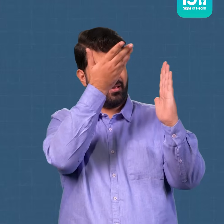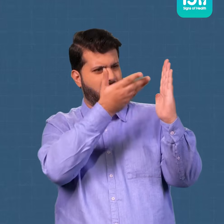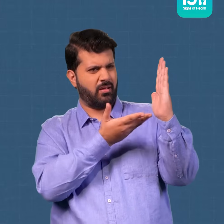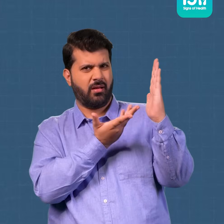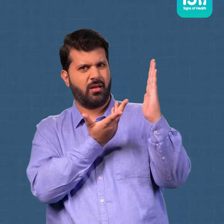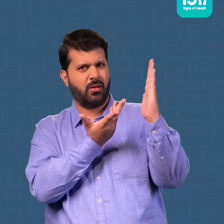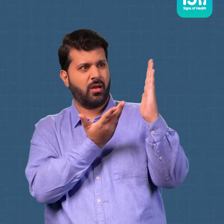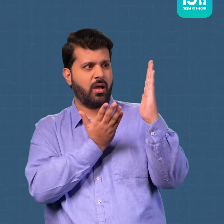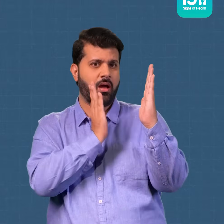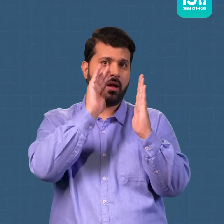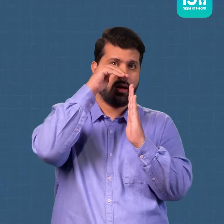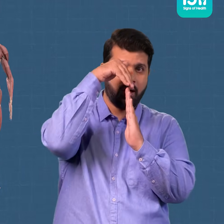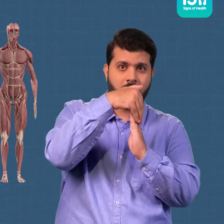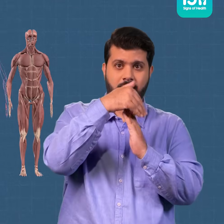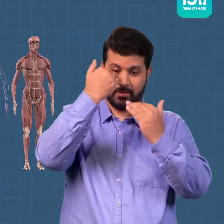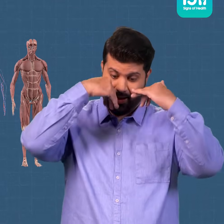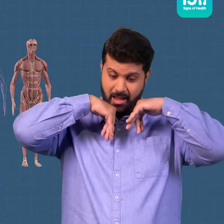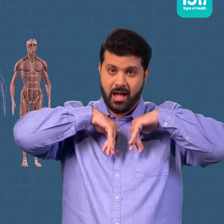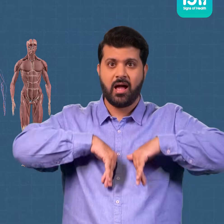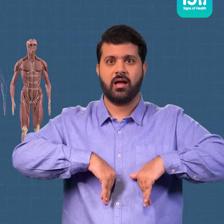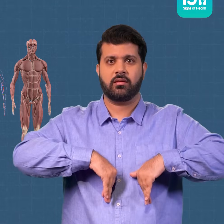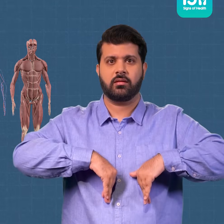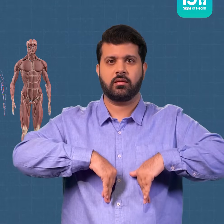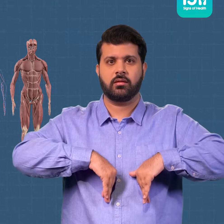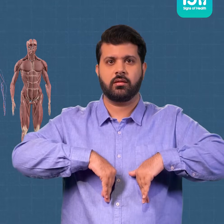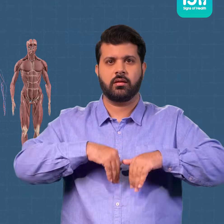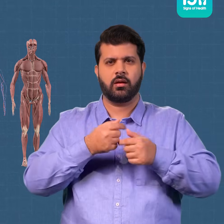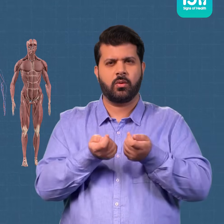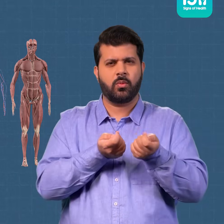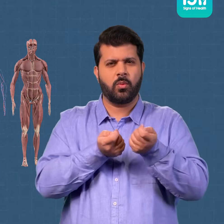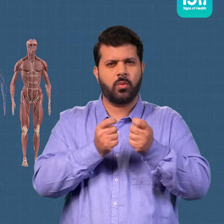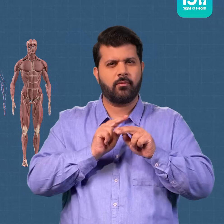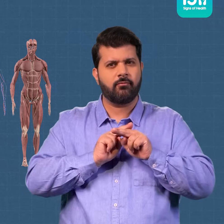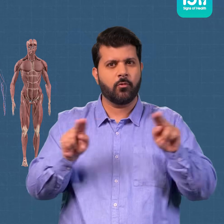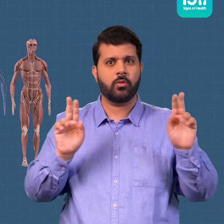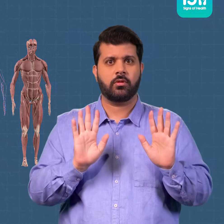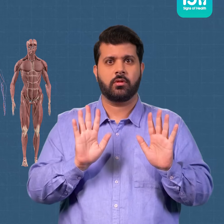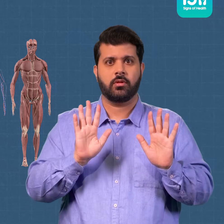From the outside, these actions seem simple, but inside, everything is precisely regulated and coordinated.